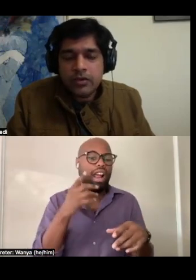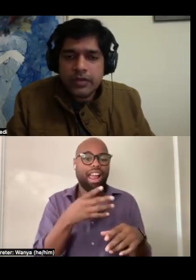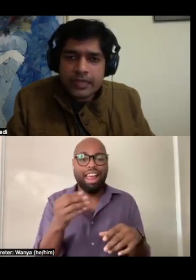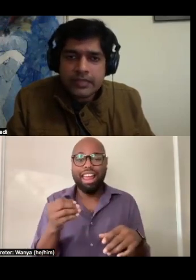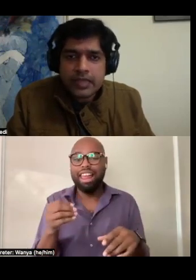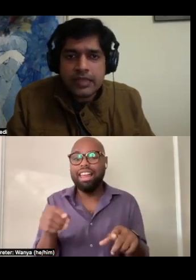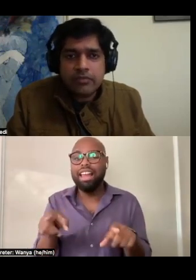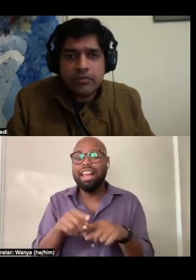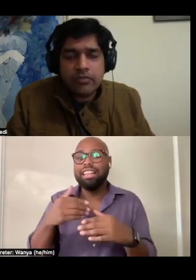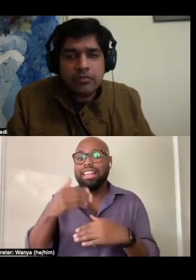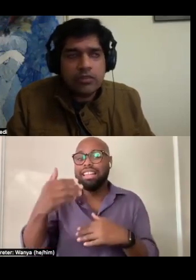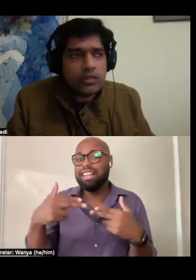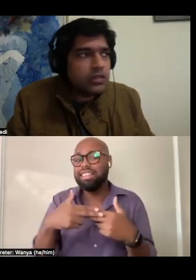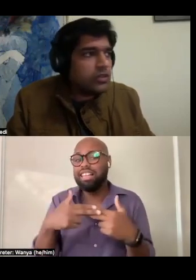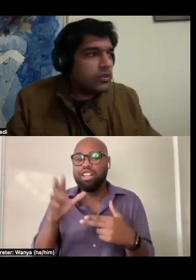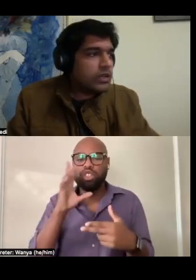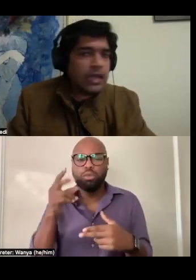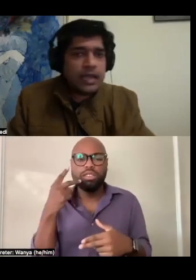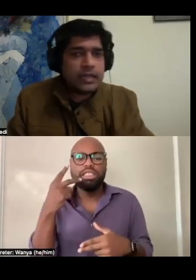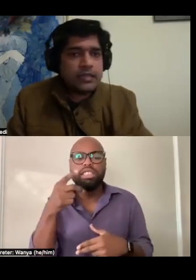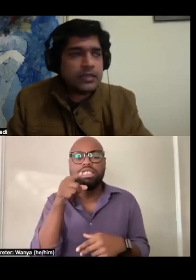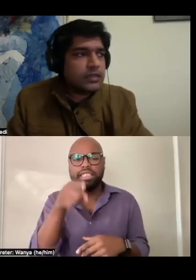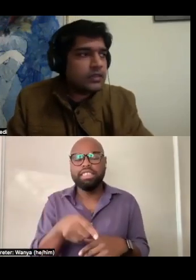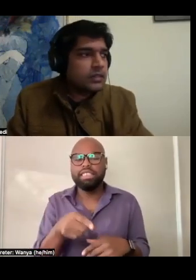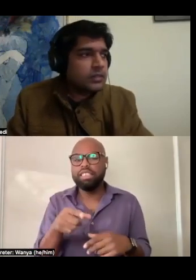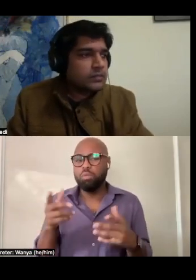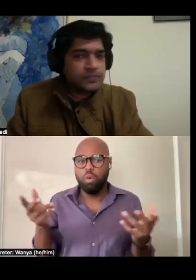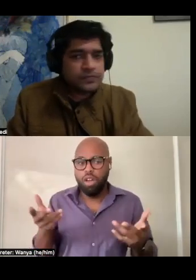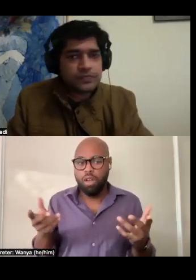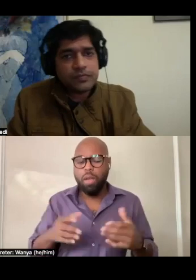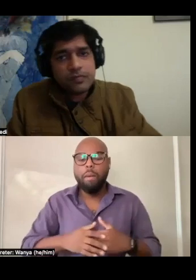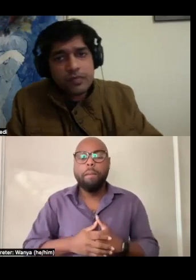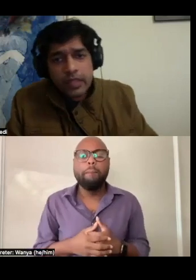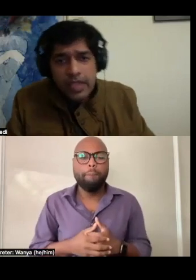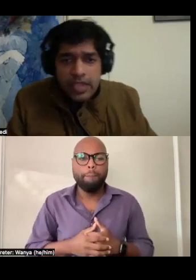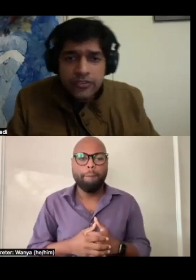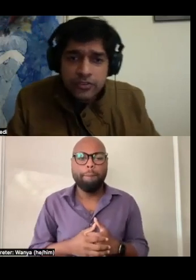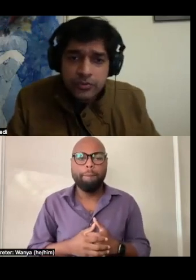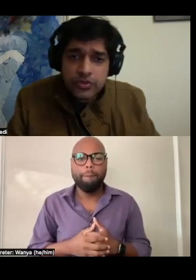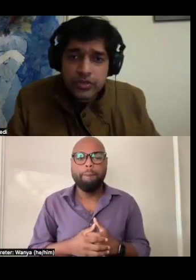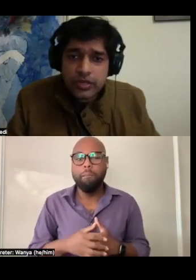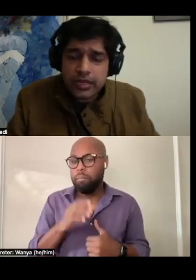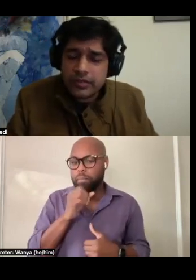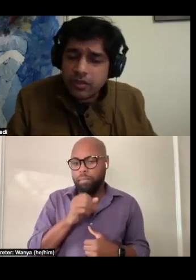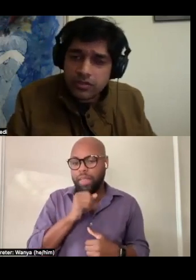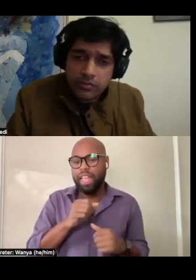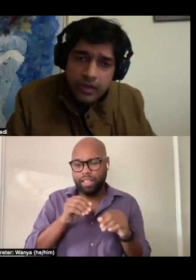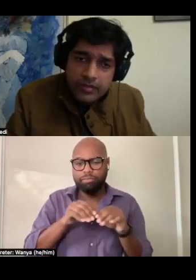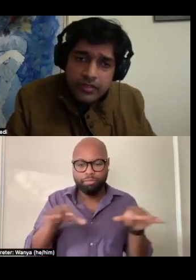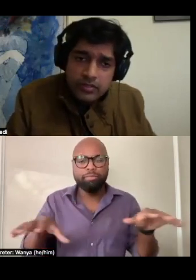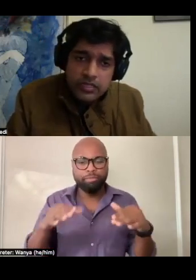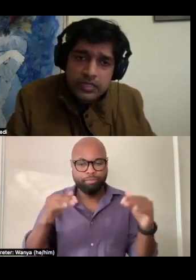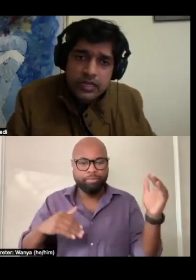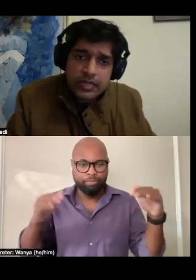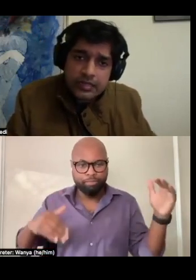Next slide where we will look at age distribution. It is not surprising to see that LTSS households